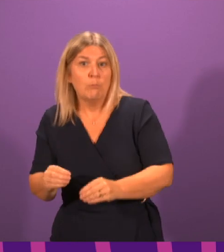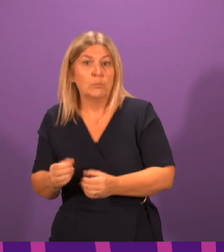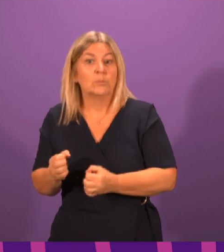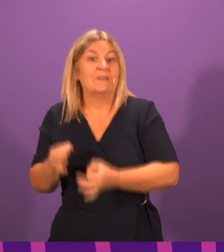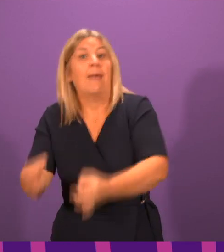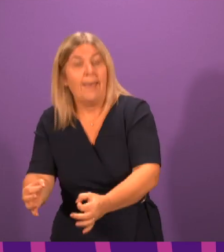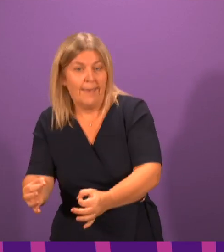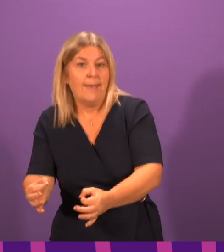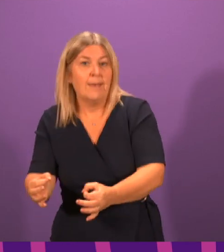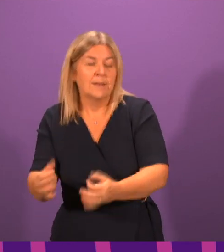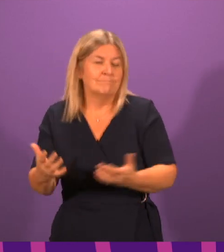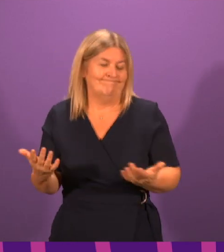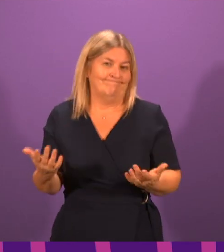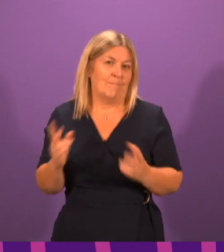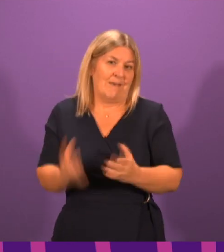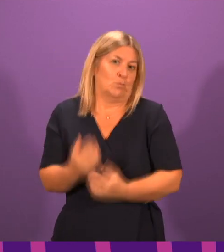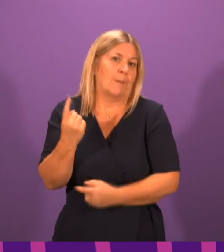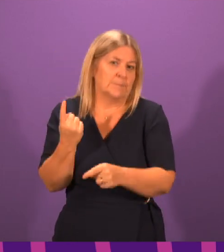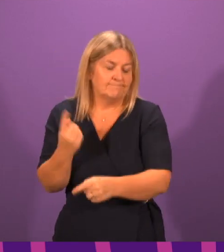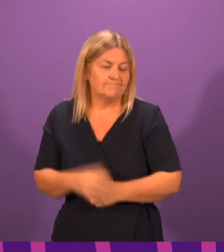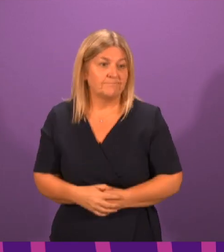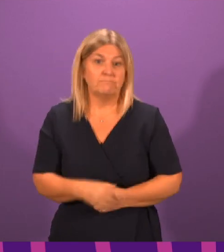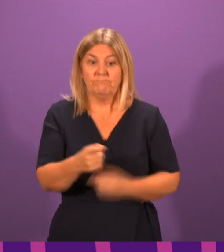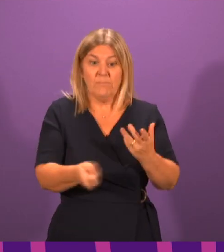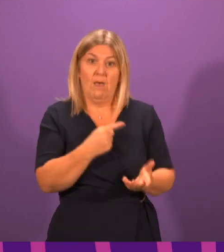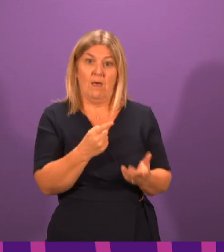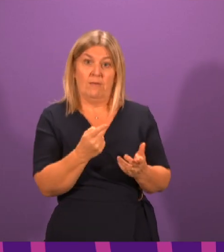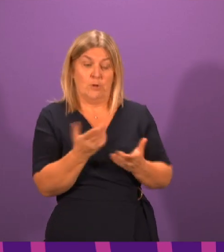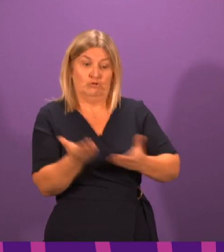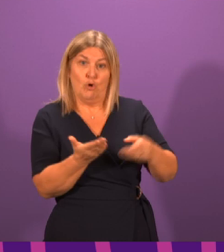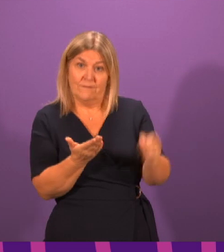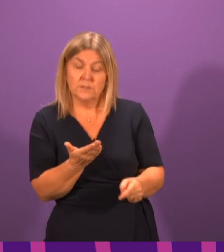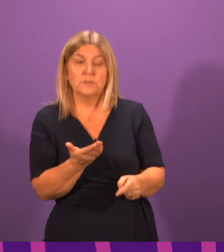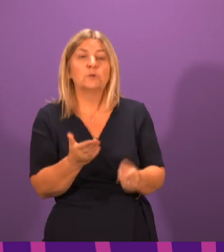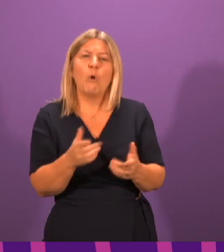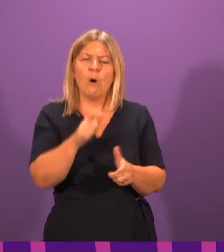pressure on acute capacity and the patient-centred approach of our NHS, which works to make